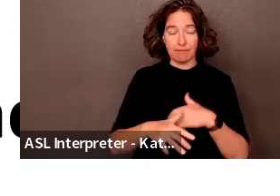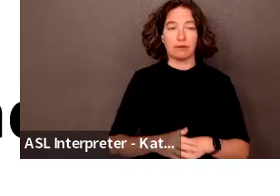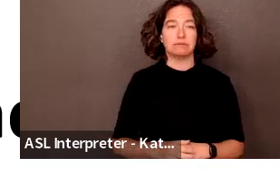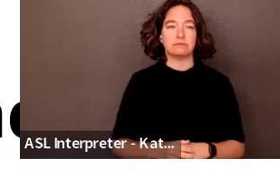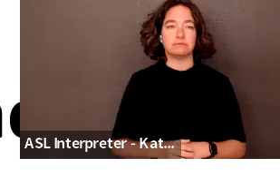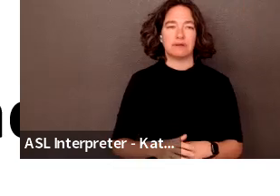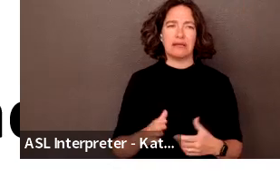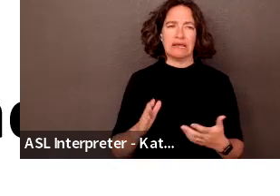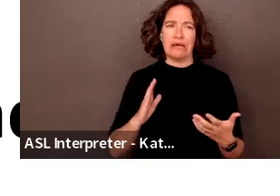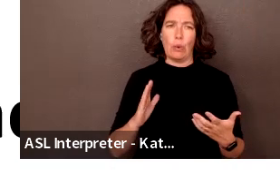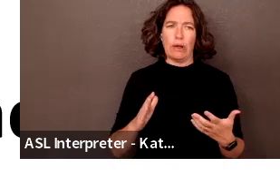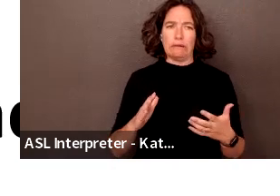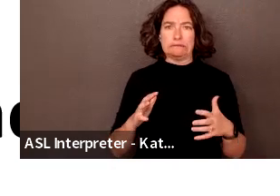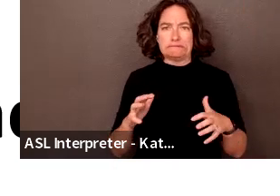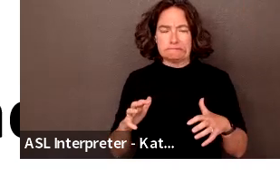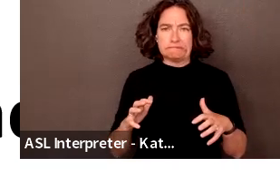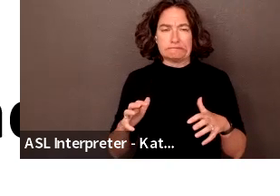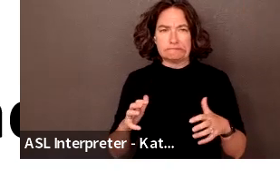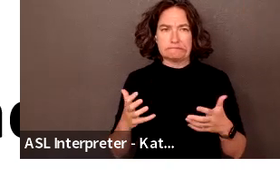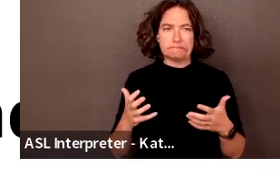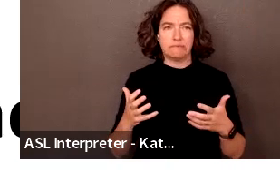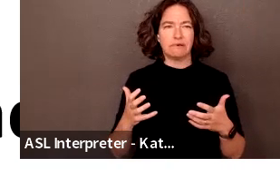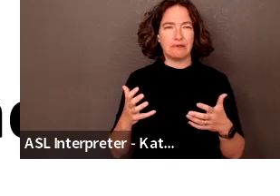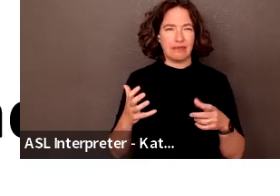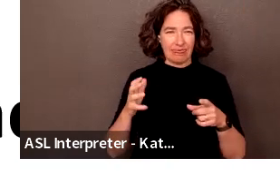we'll bring it over to you. . . We also want to announce what